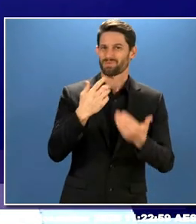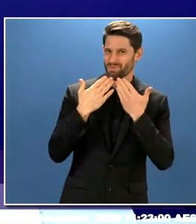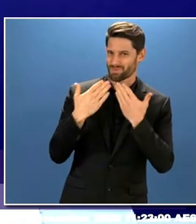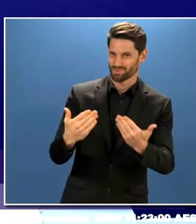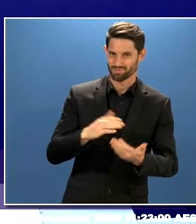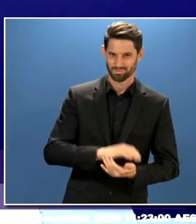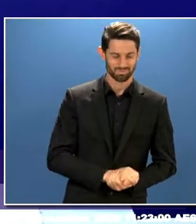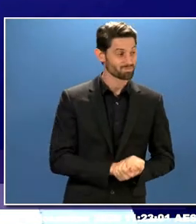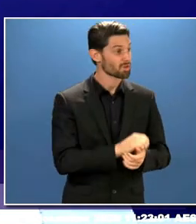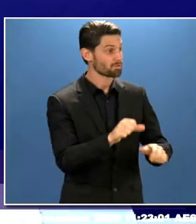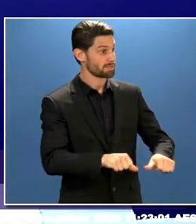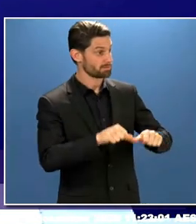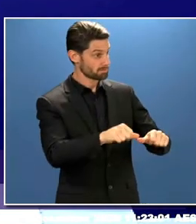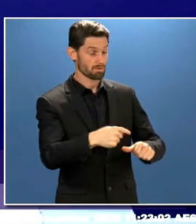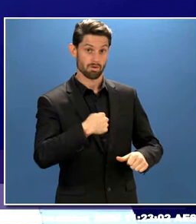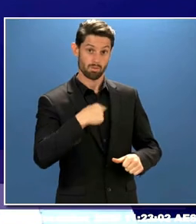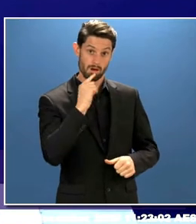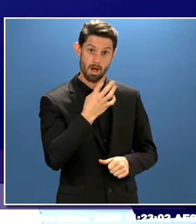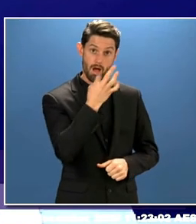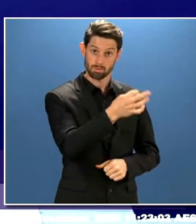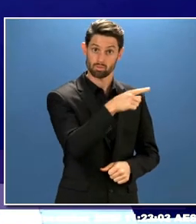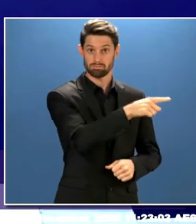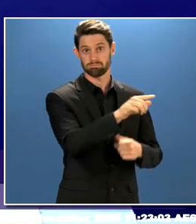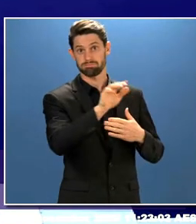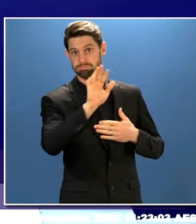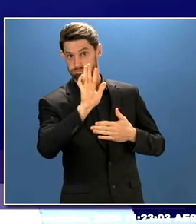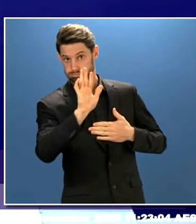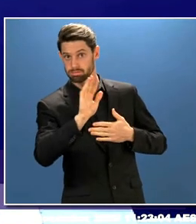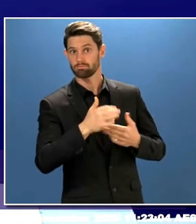I will read you the oath. At the end please say 'yes' or I do.